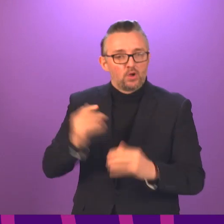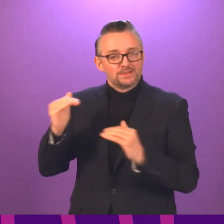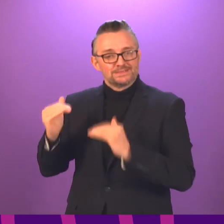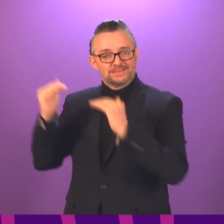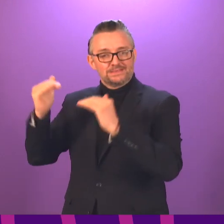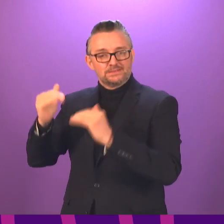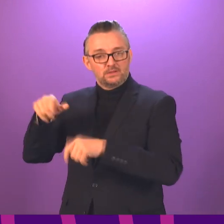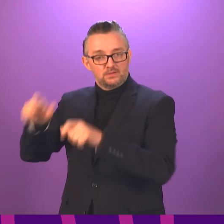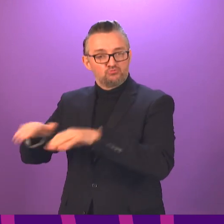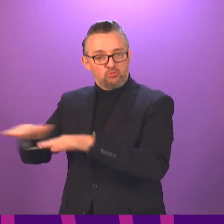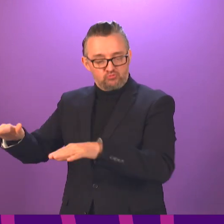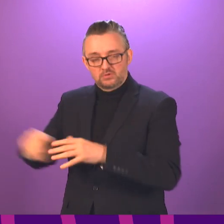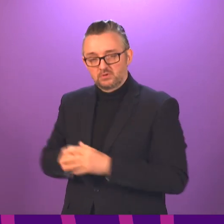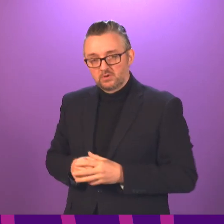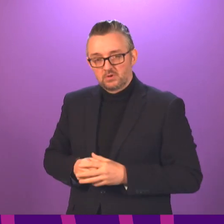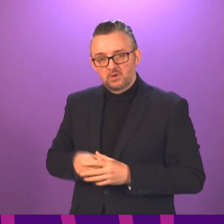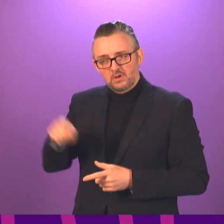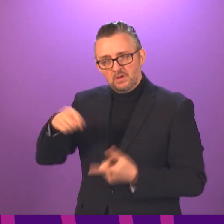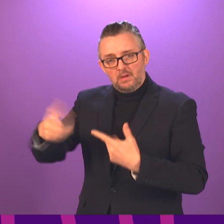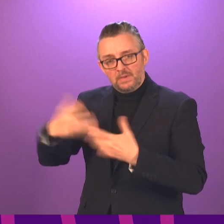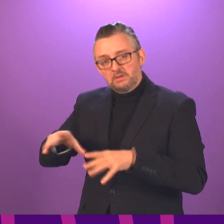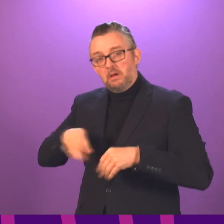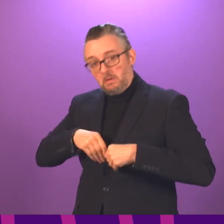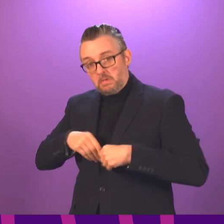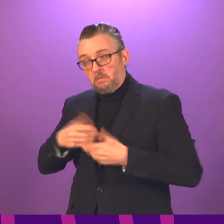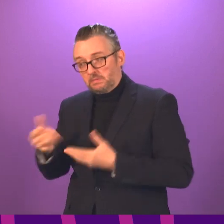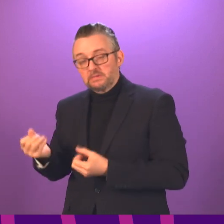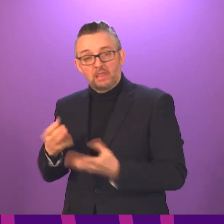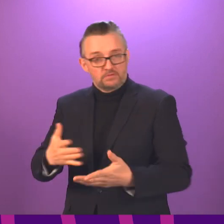before Christmas and I welcome the fact that they have finally been delivered. Another